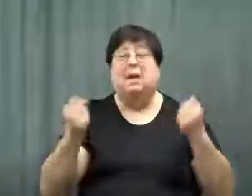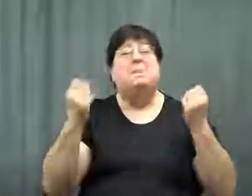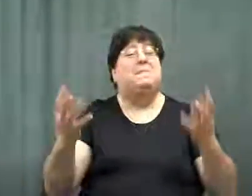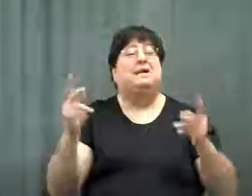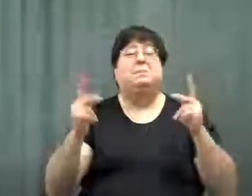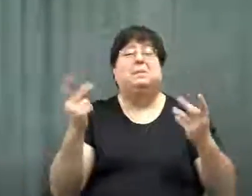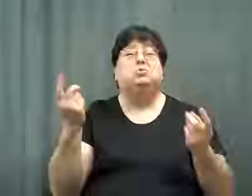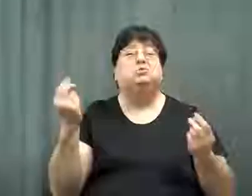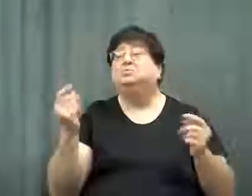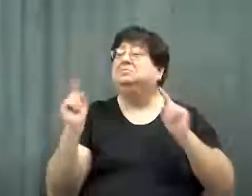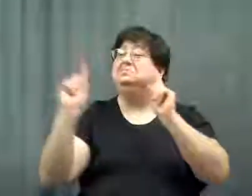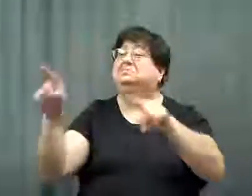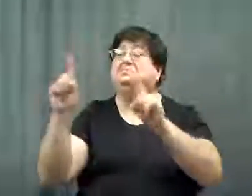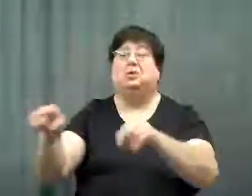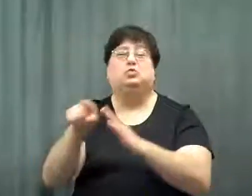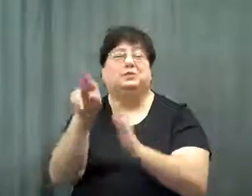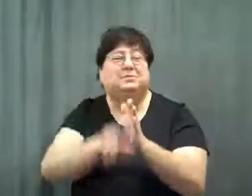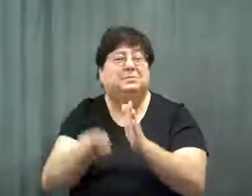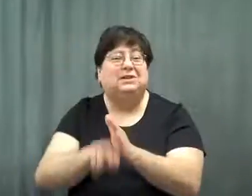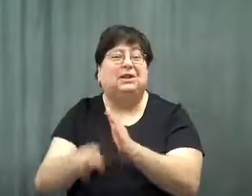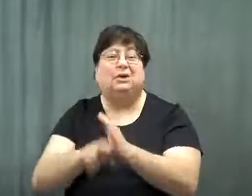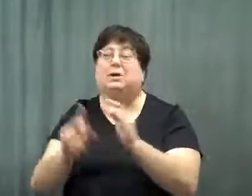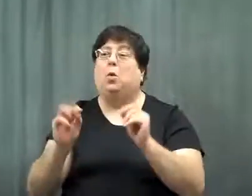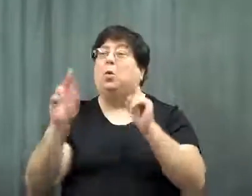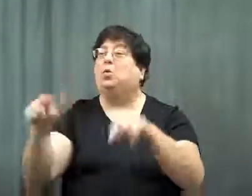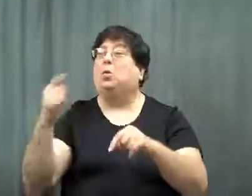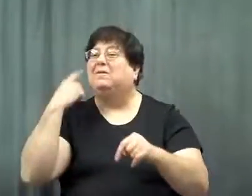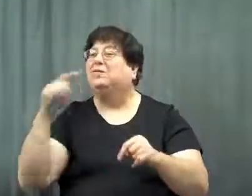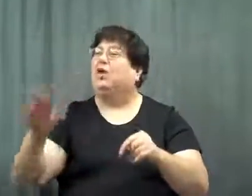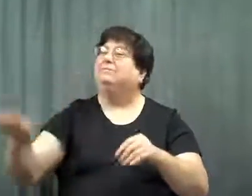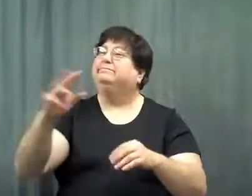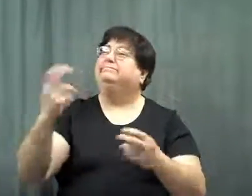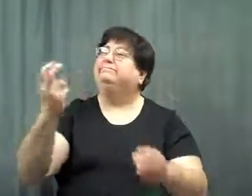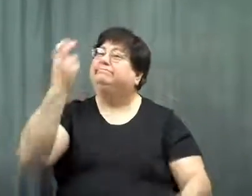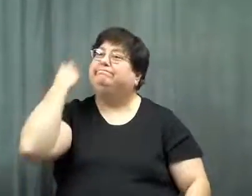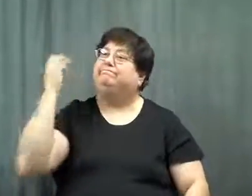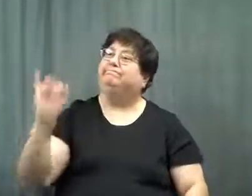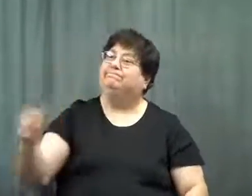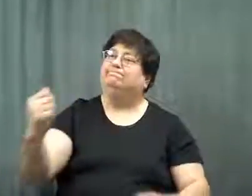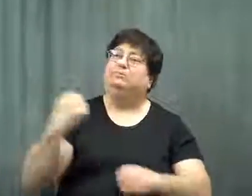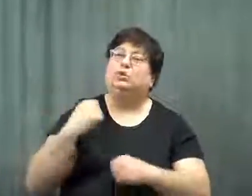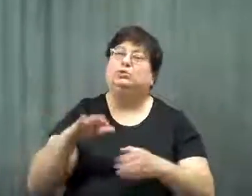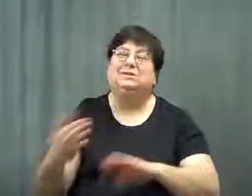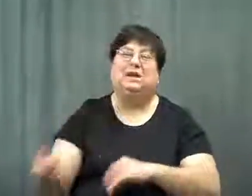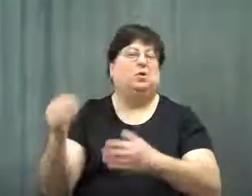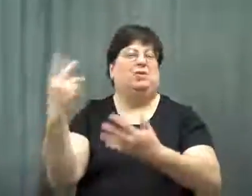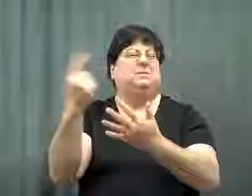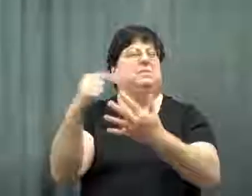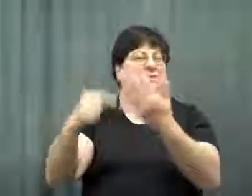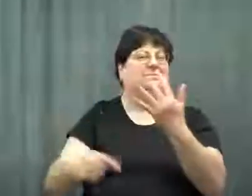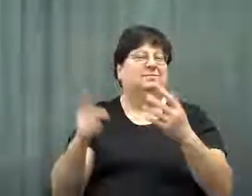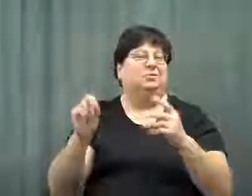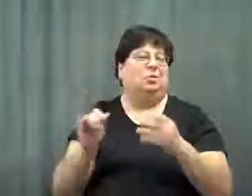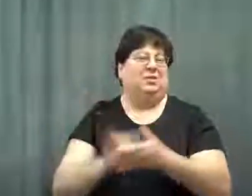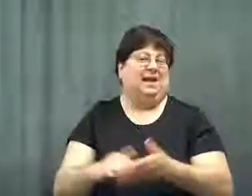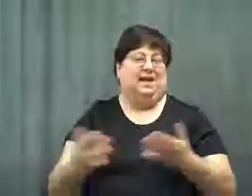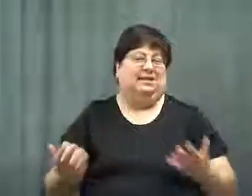Many people go to cemeteries or other places to honor the dead.